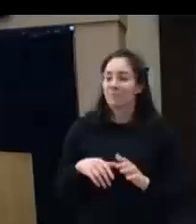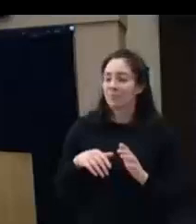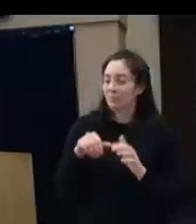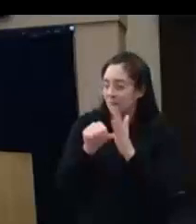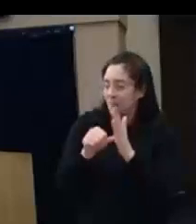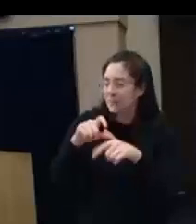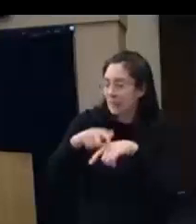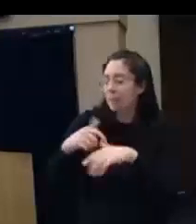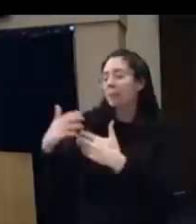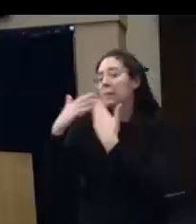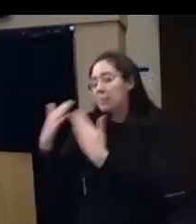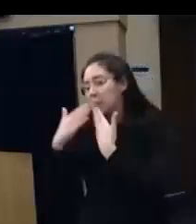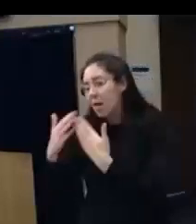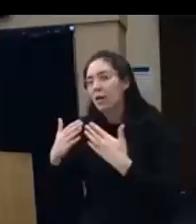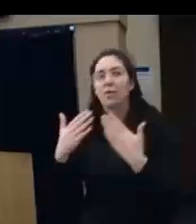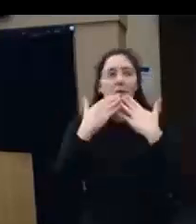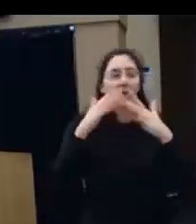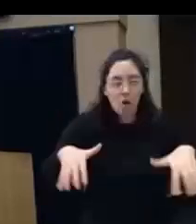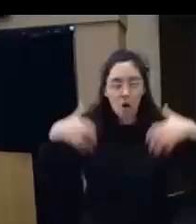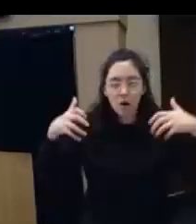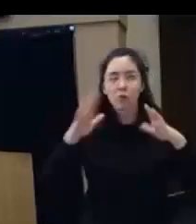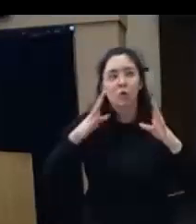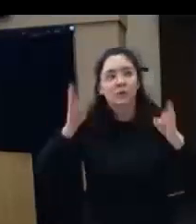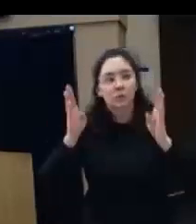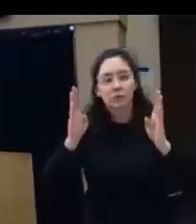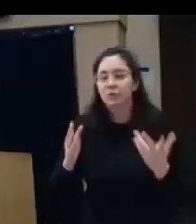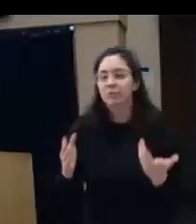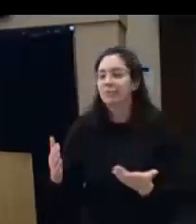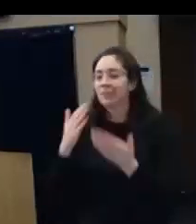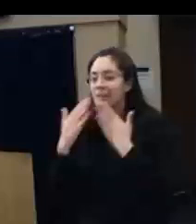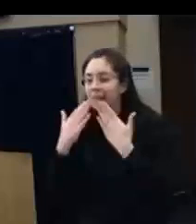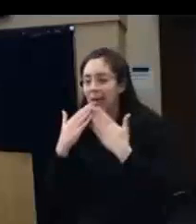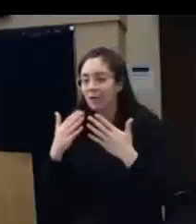to Dr Kovac grateful to all of you for your attention thank you so much for being with us